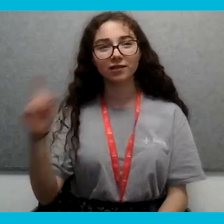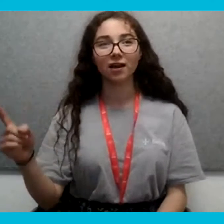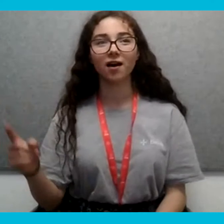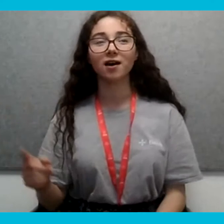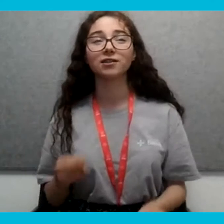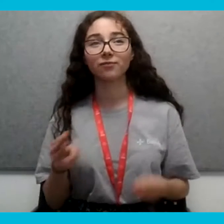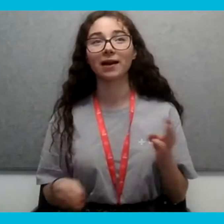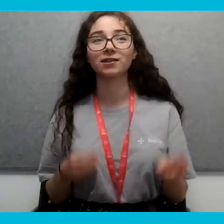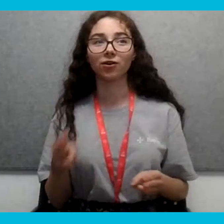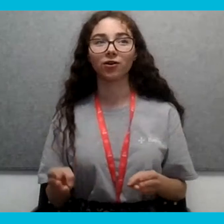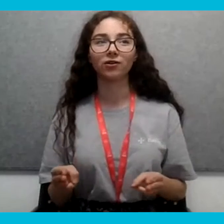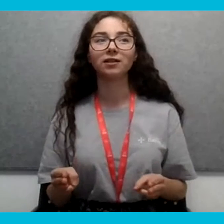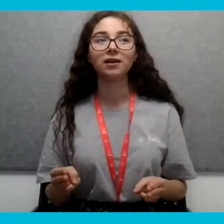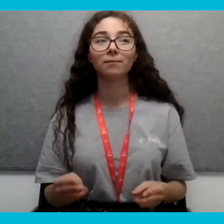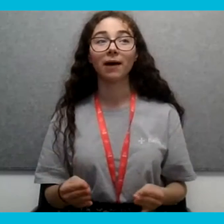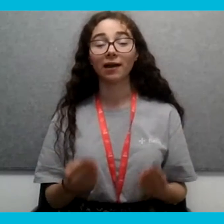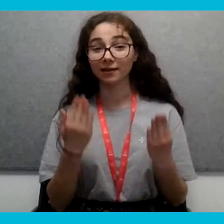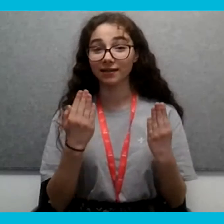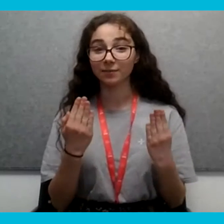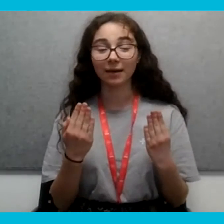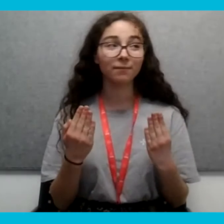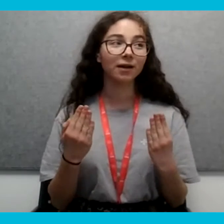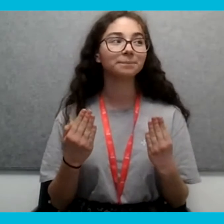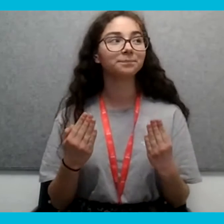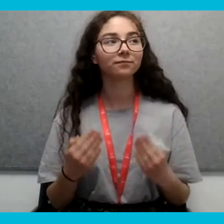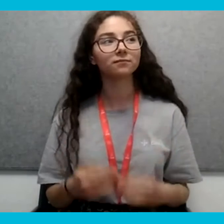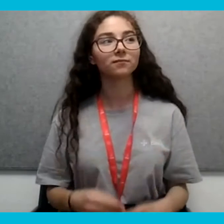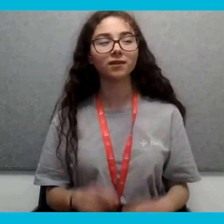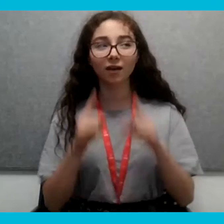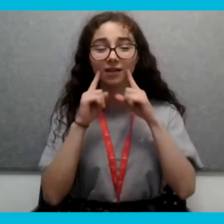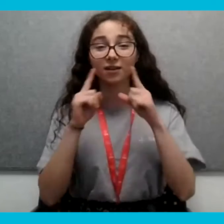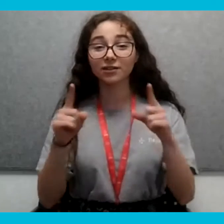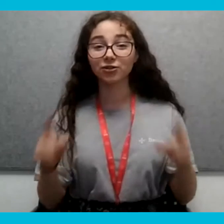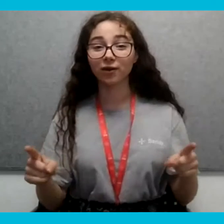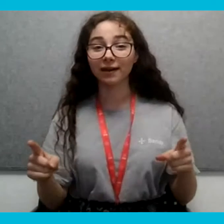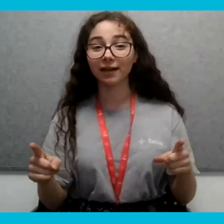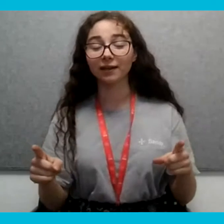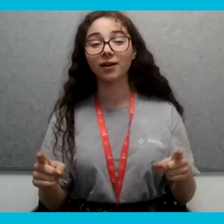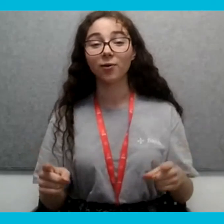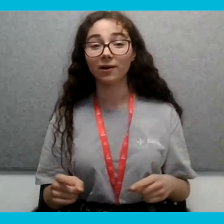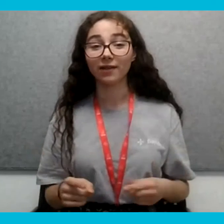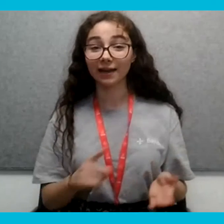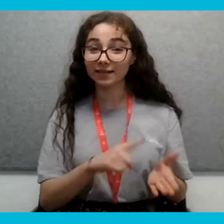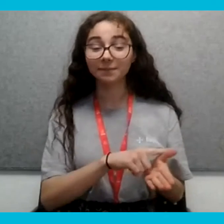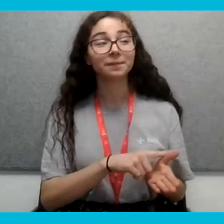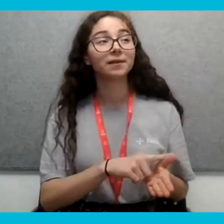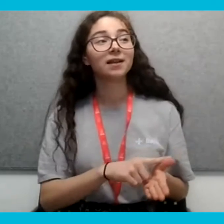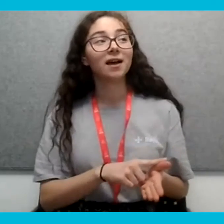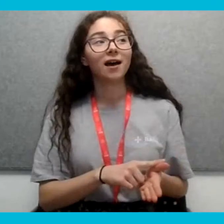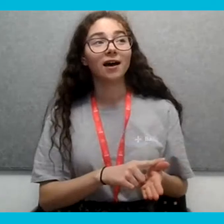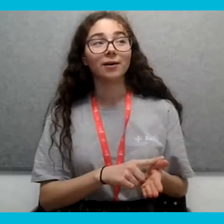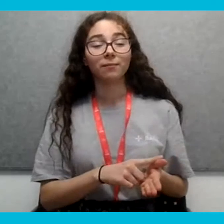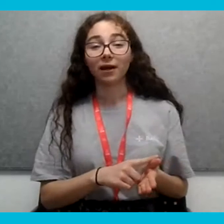I first heard of Makaton back in September. I started training with Andy,